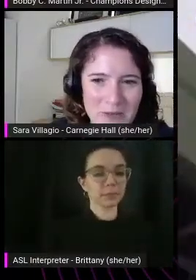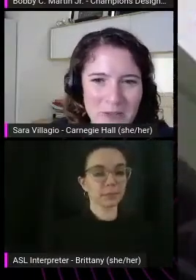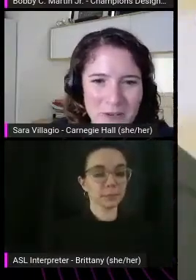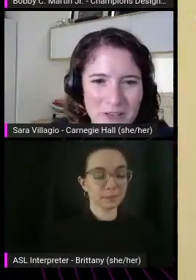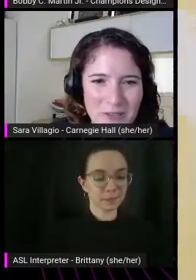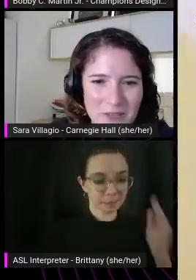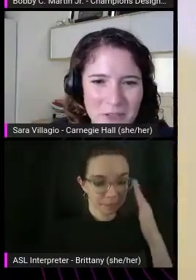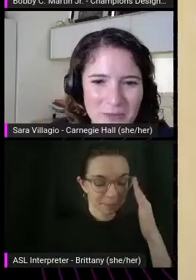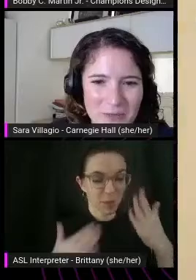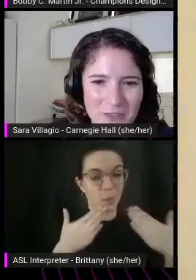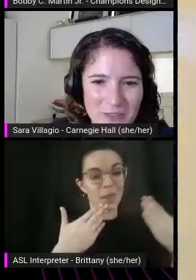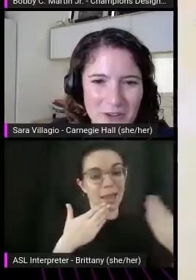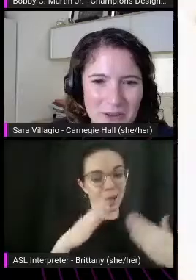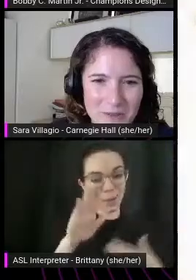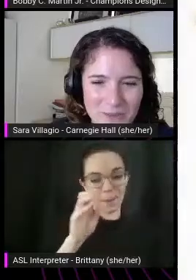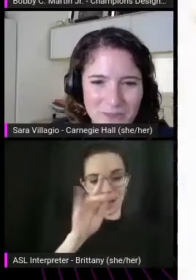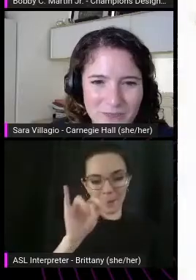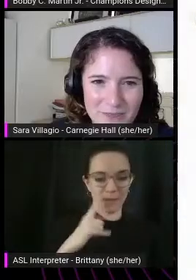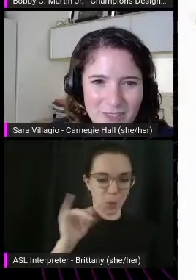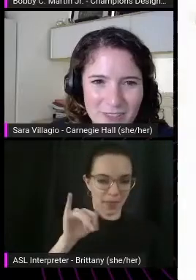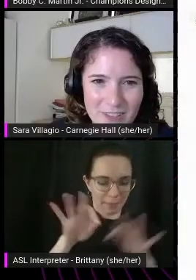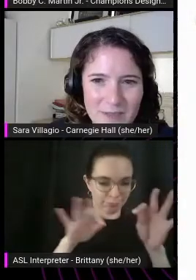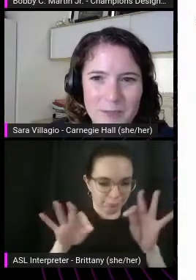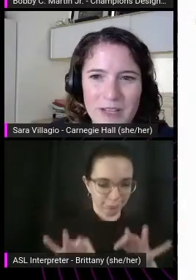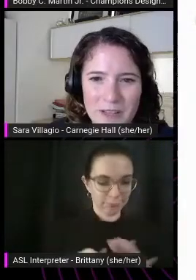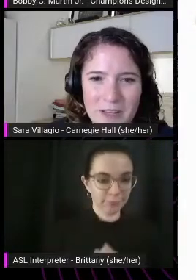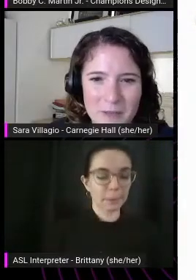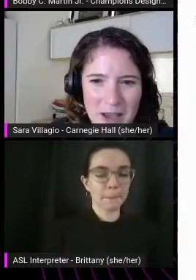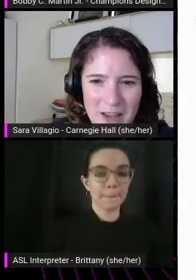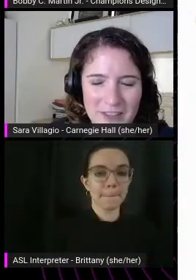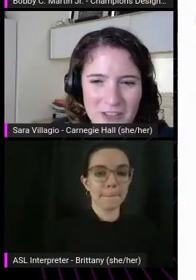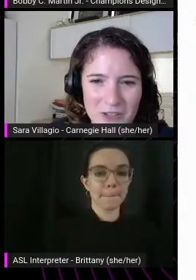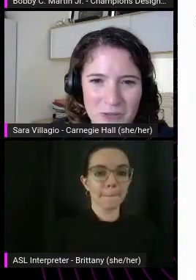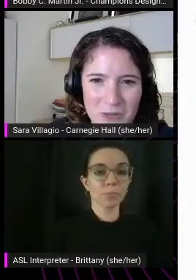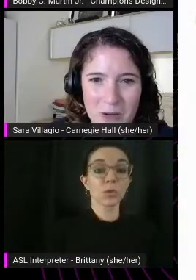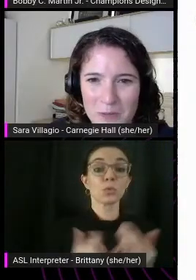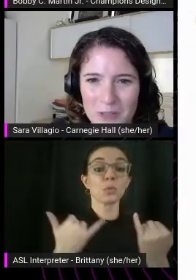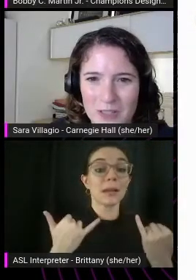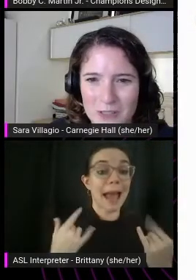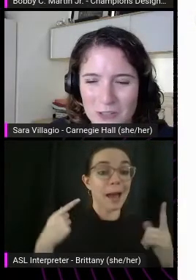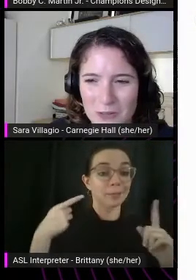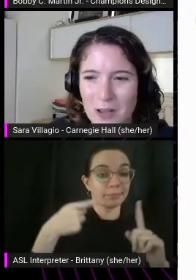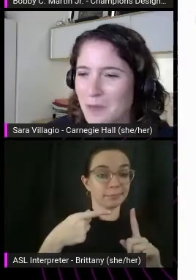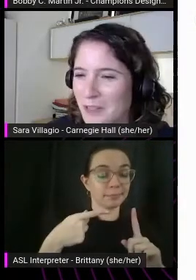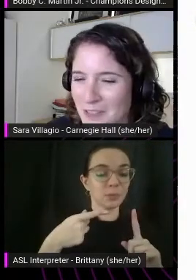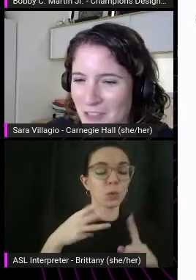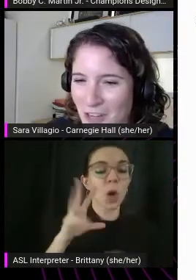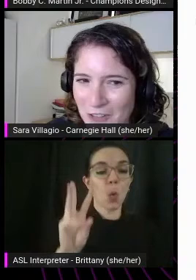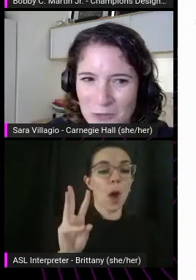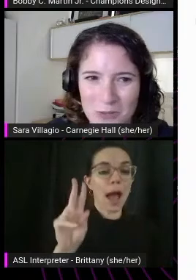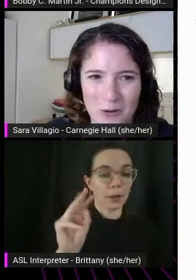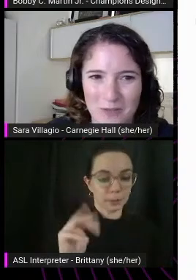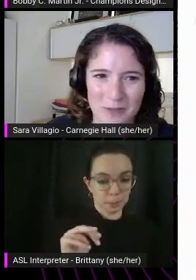That was a great overview. So bringing it back to the Weill Music Institute, not because it's a challenge whatsoever,